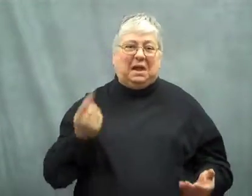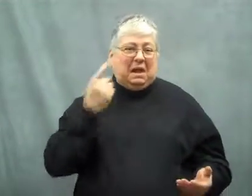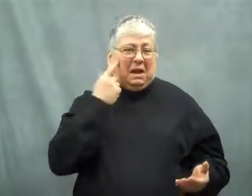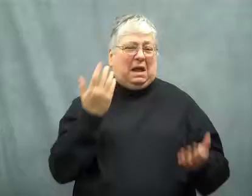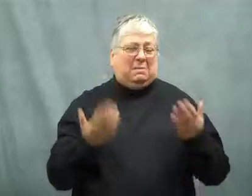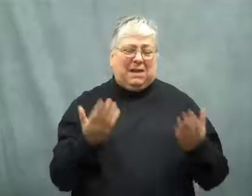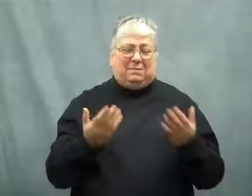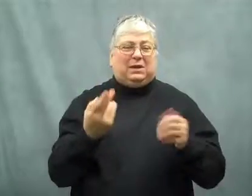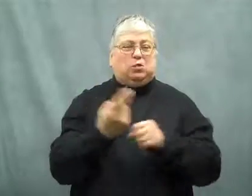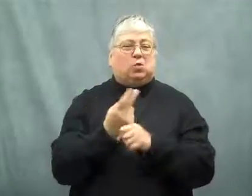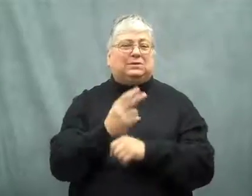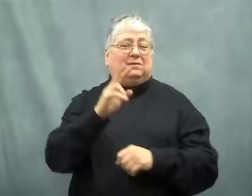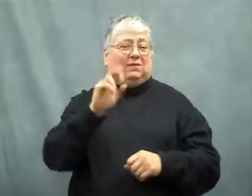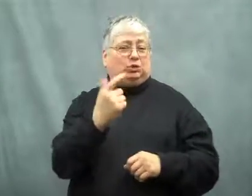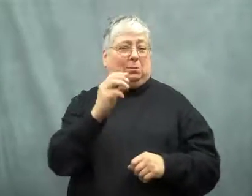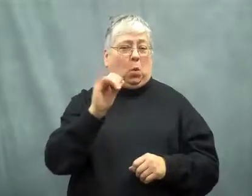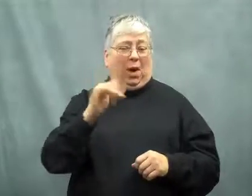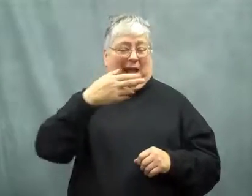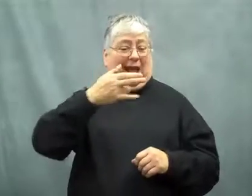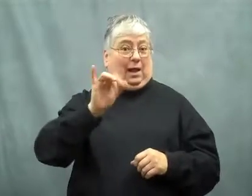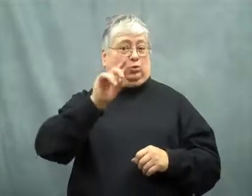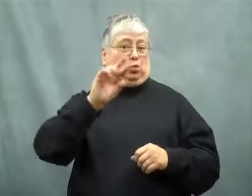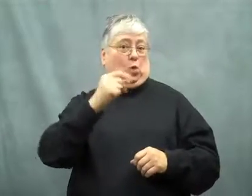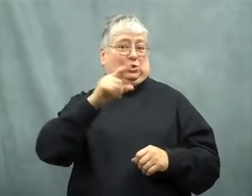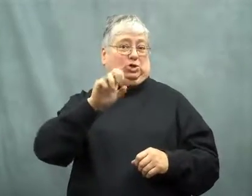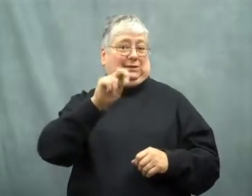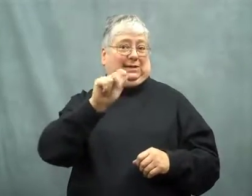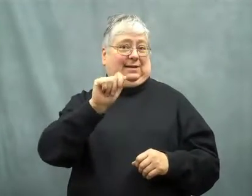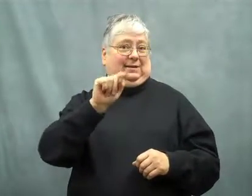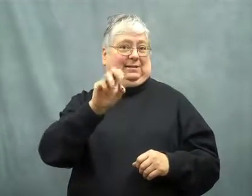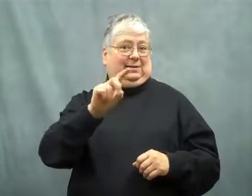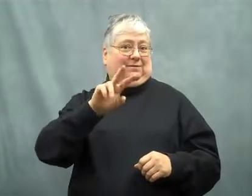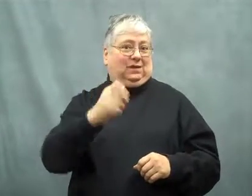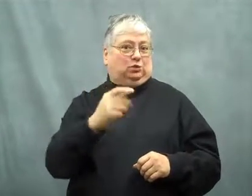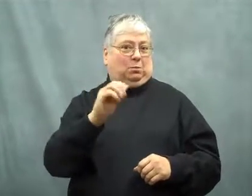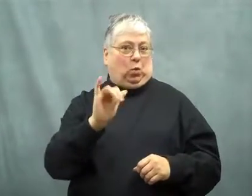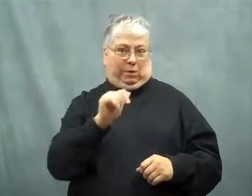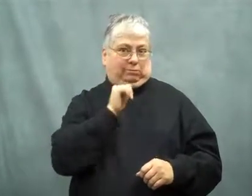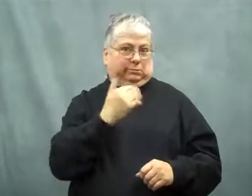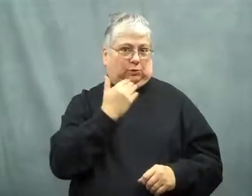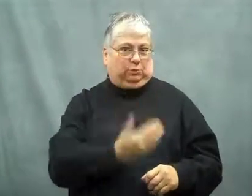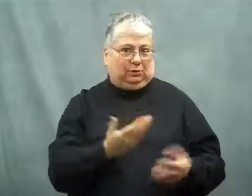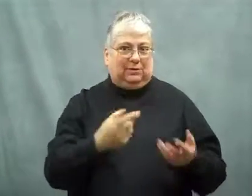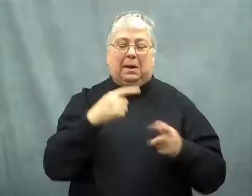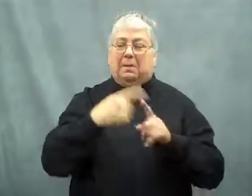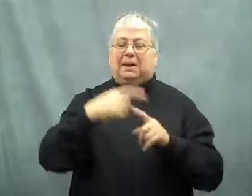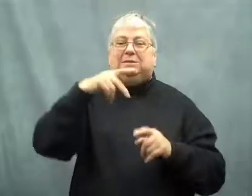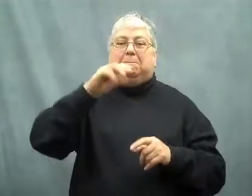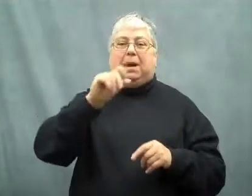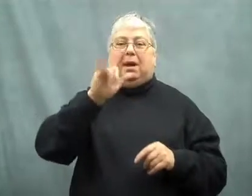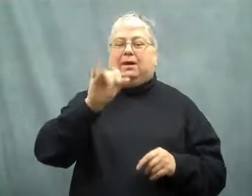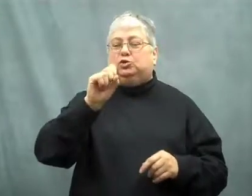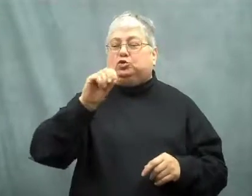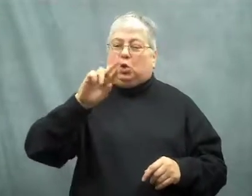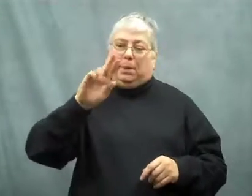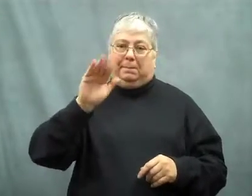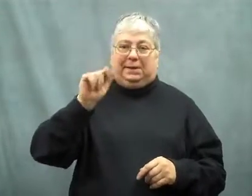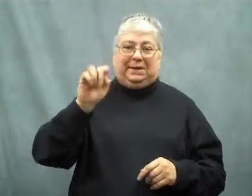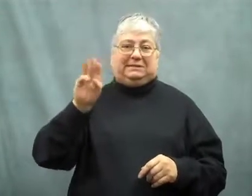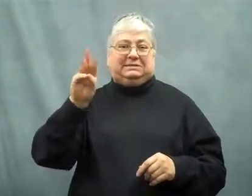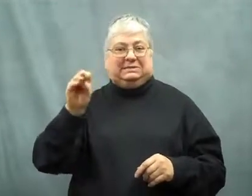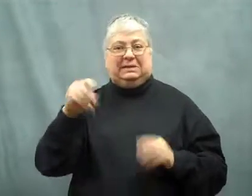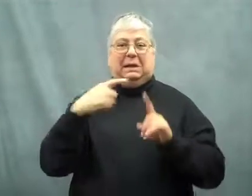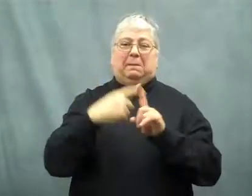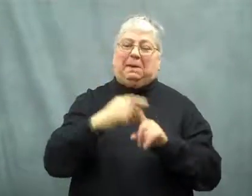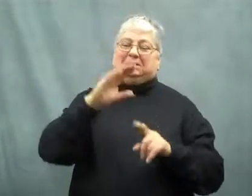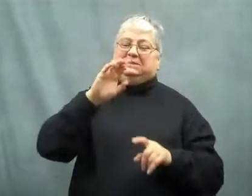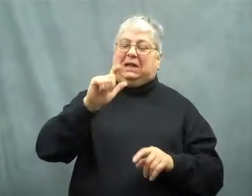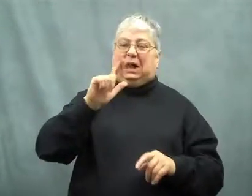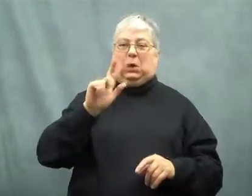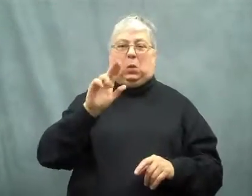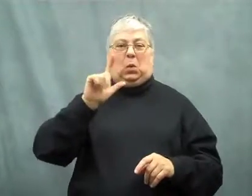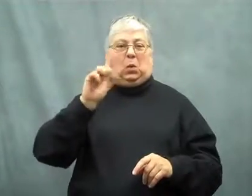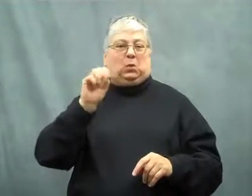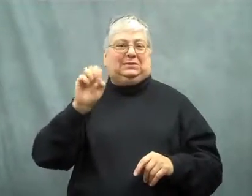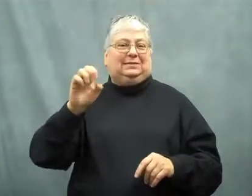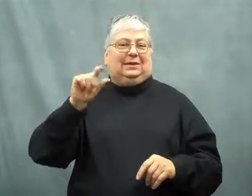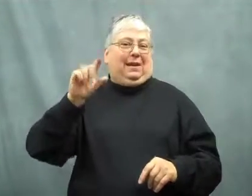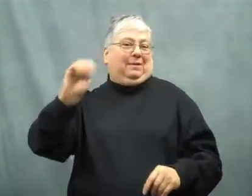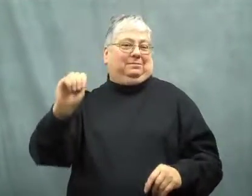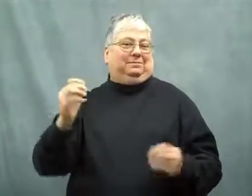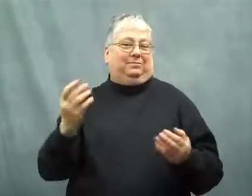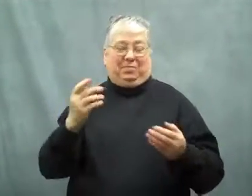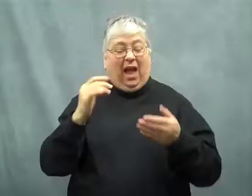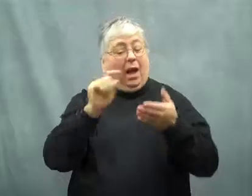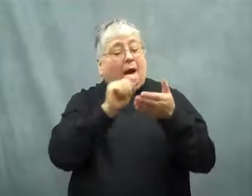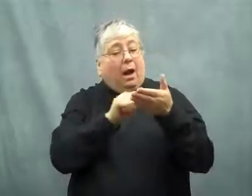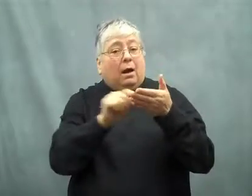He believes it has hydrogenated vegetable oil, which isn't good for you,